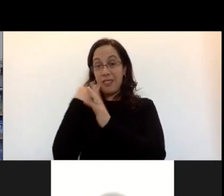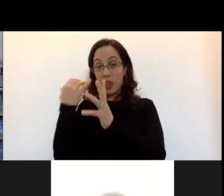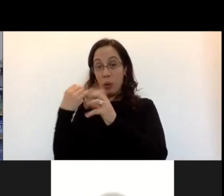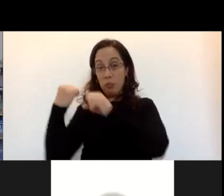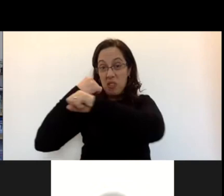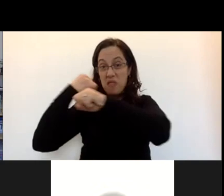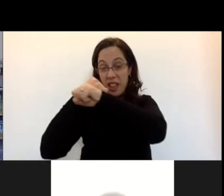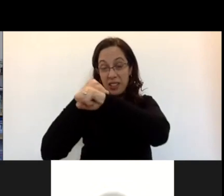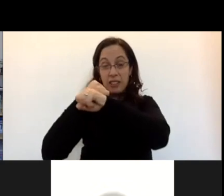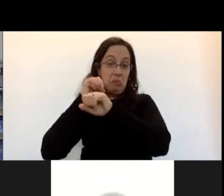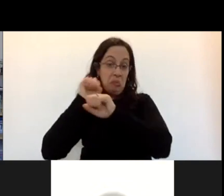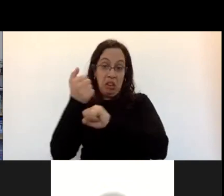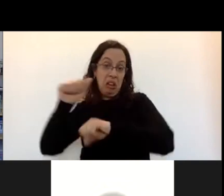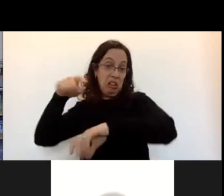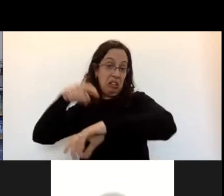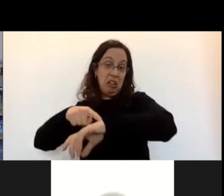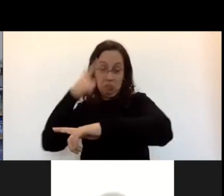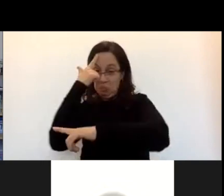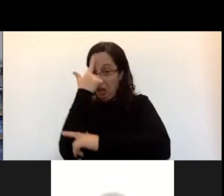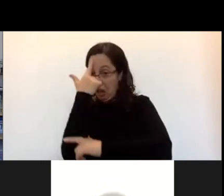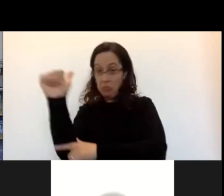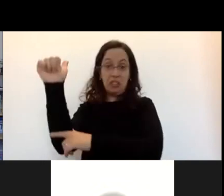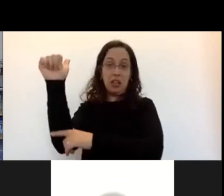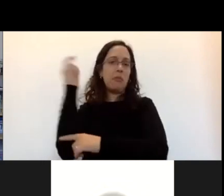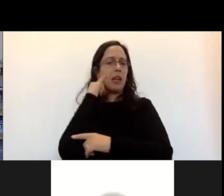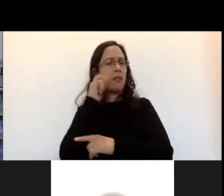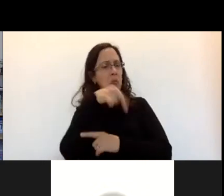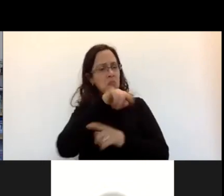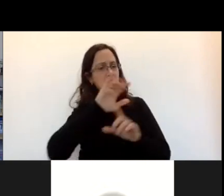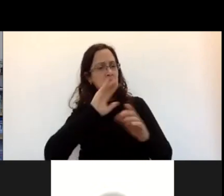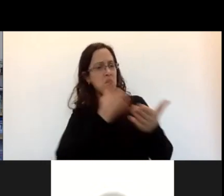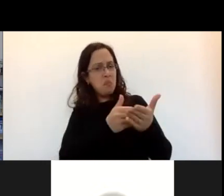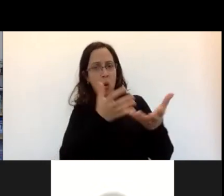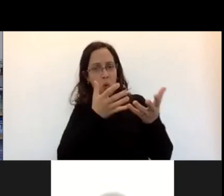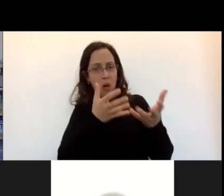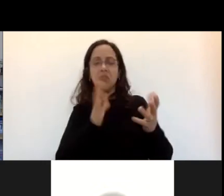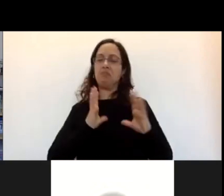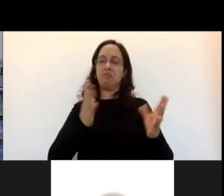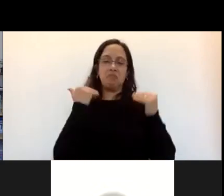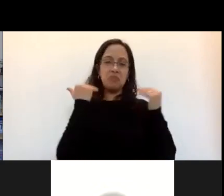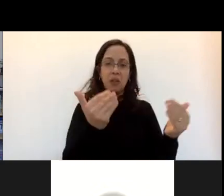people that they feel like targeting um, you know and and that that is considered an expression of